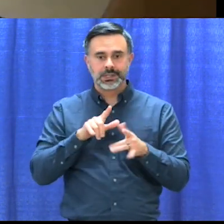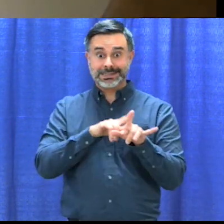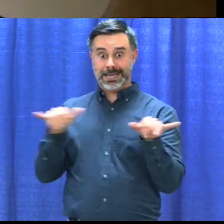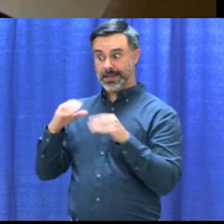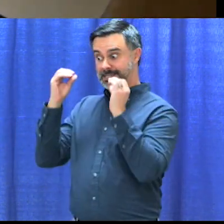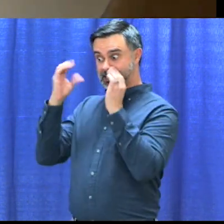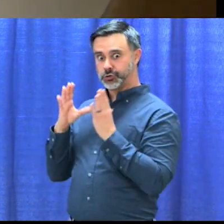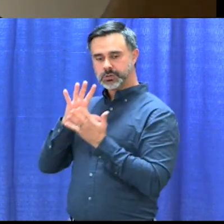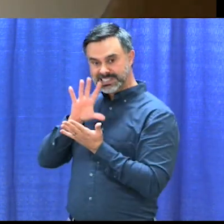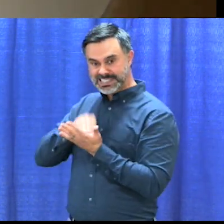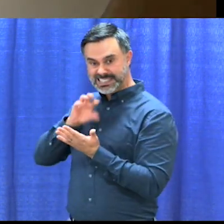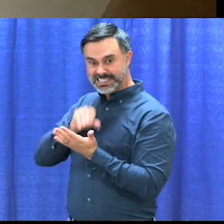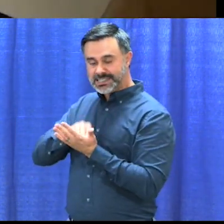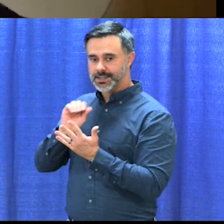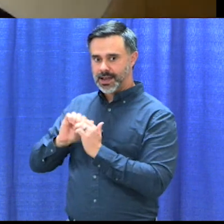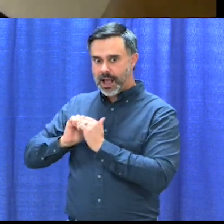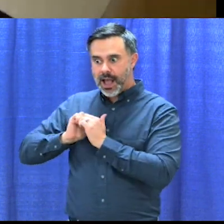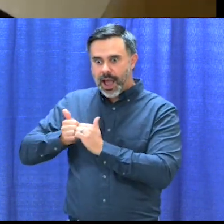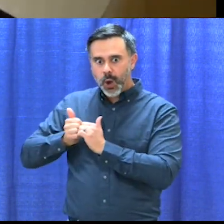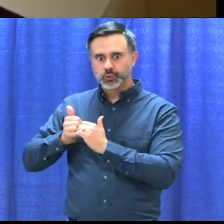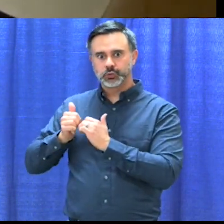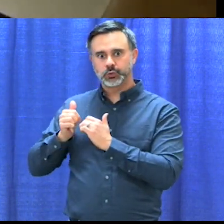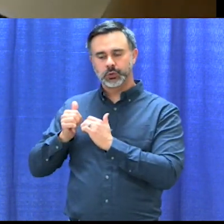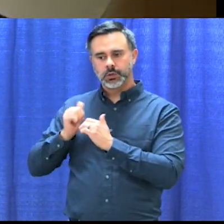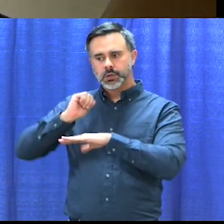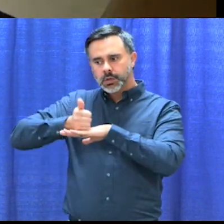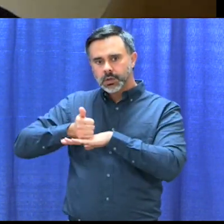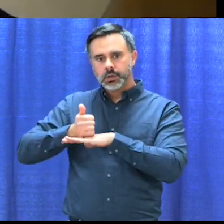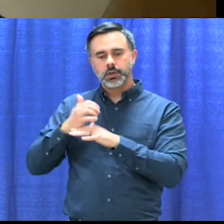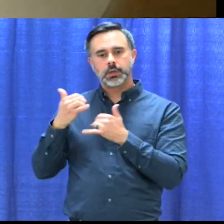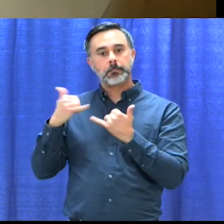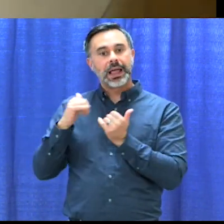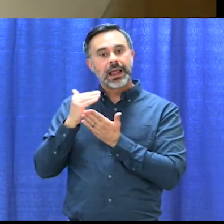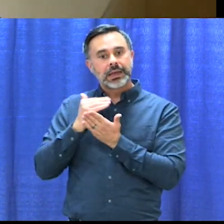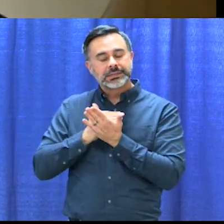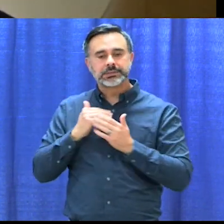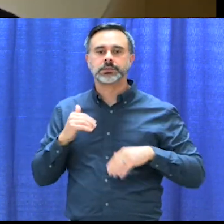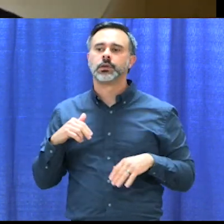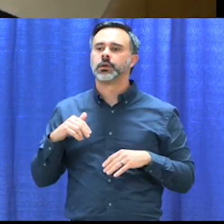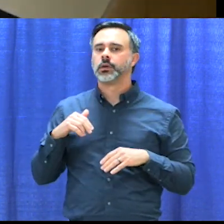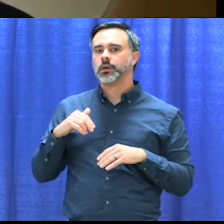of our teachers are being trained on how to put together playlists how to develop online